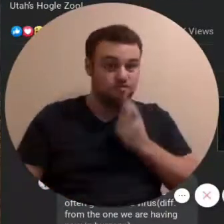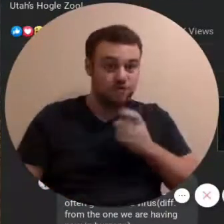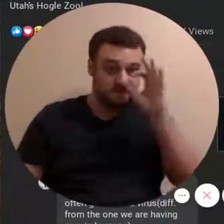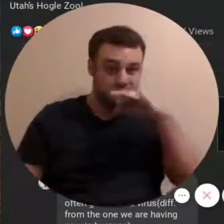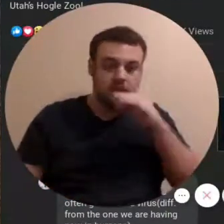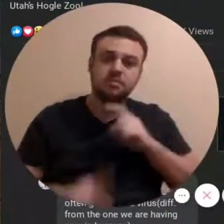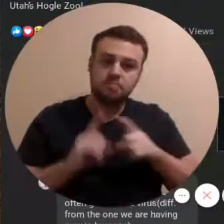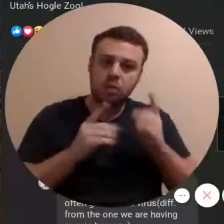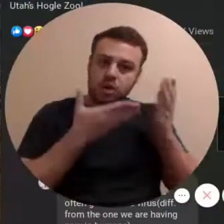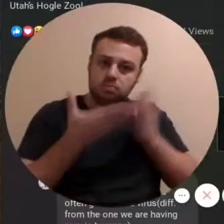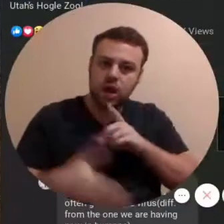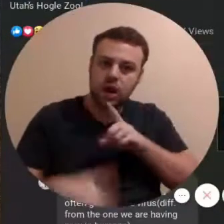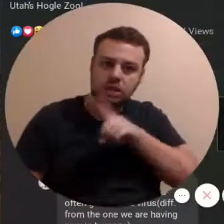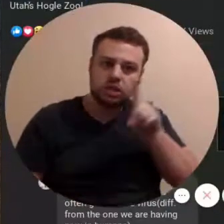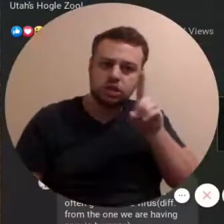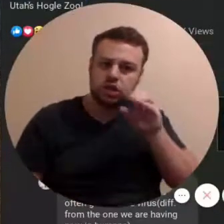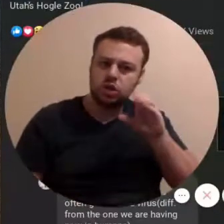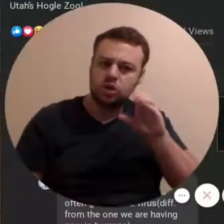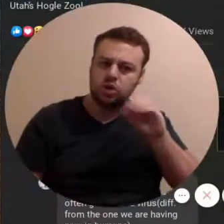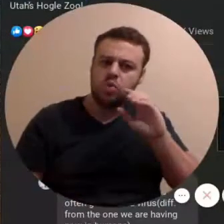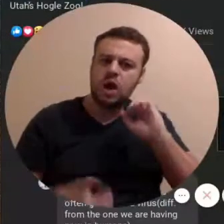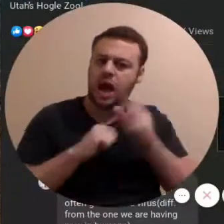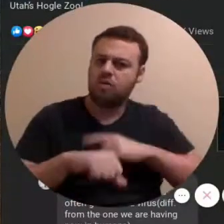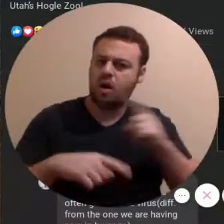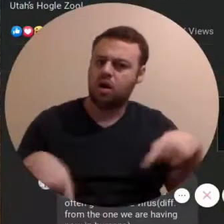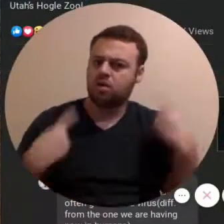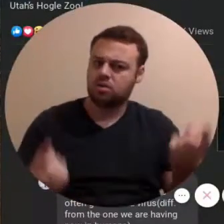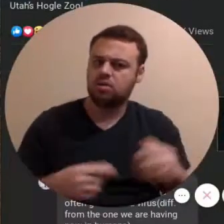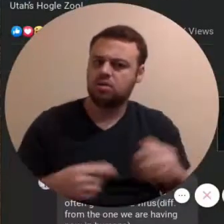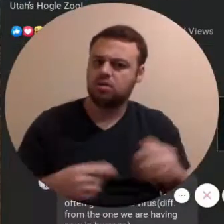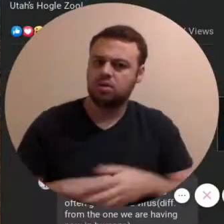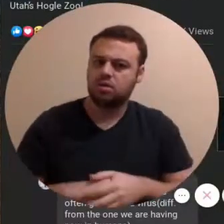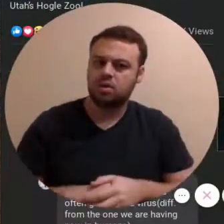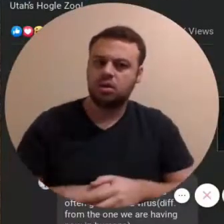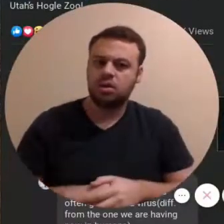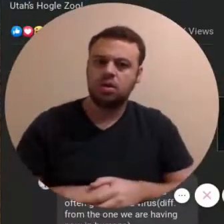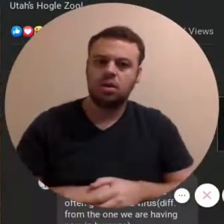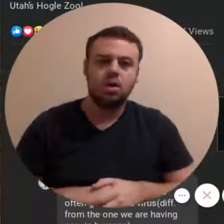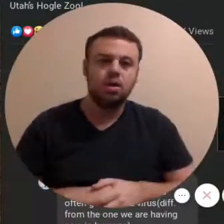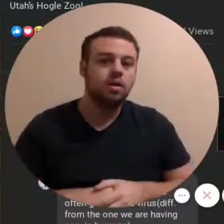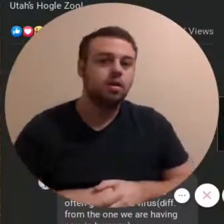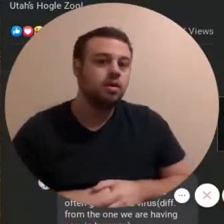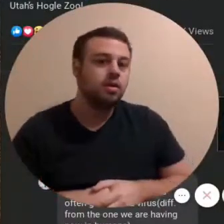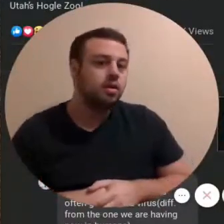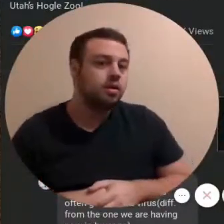Gwen: Oh, sorry. Hold on one second, let me fix my mask up here! Stephanie: Keep us safe!